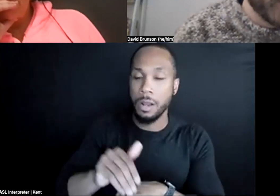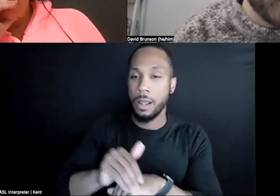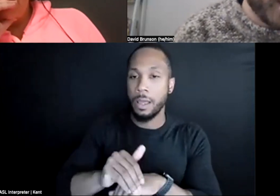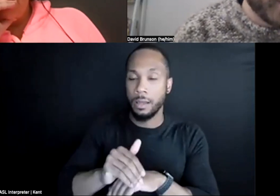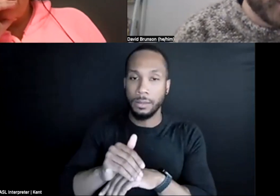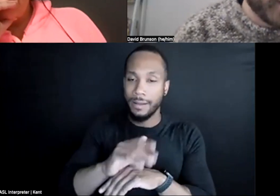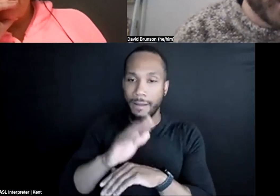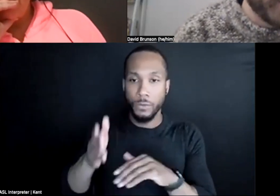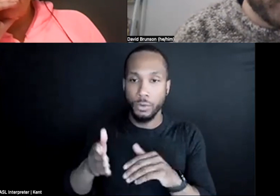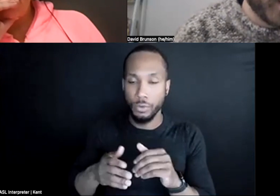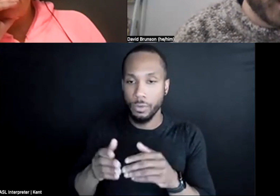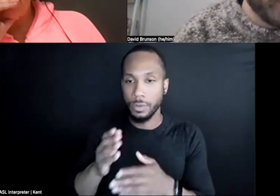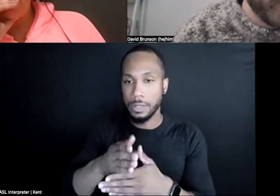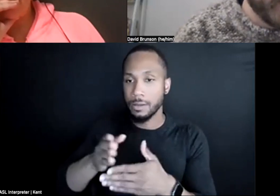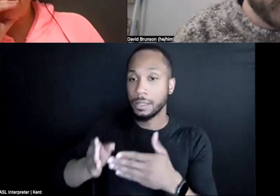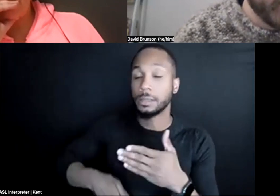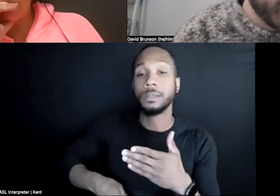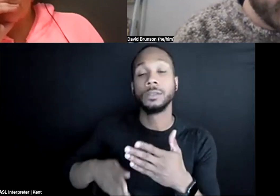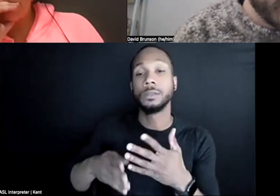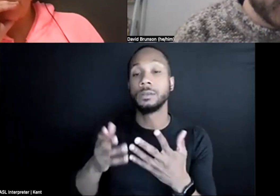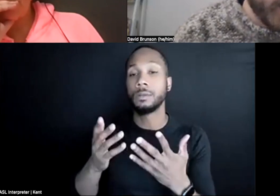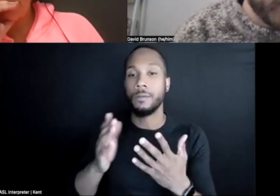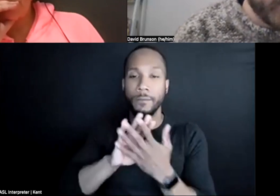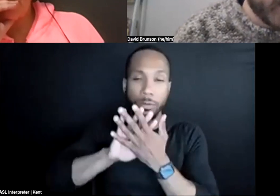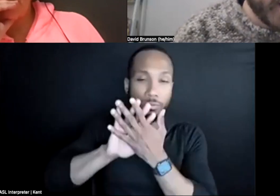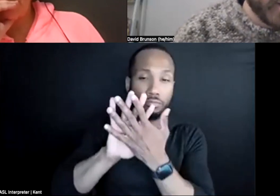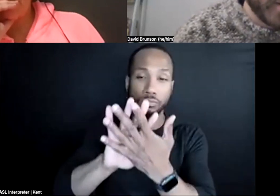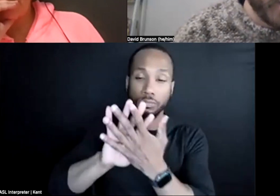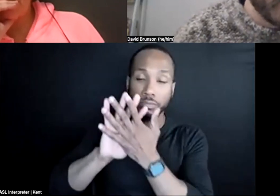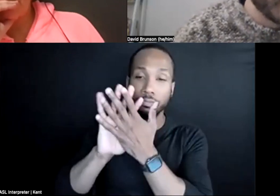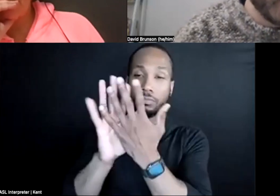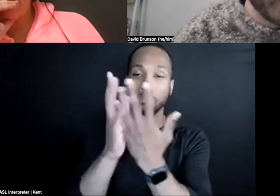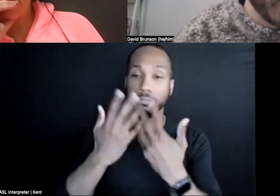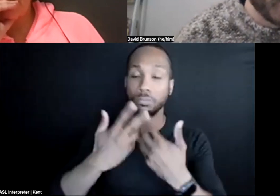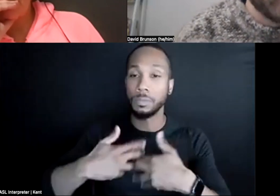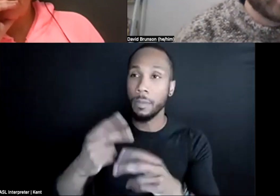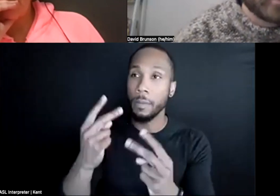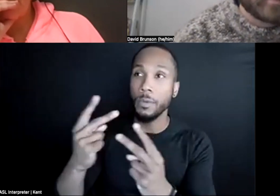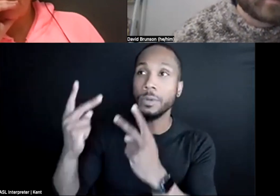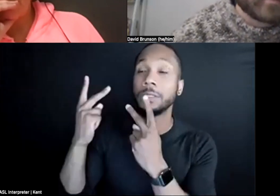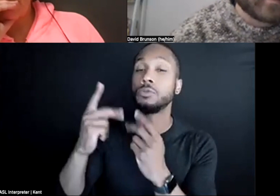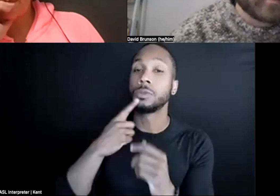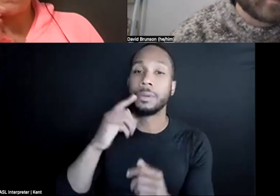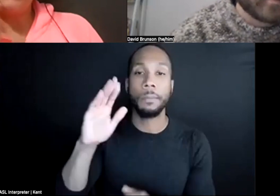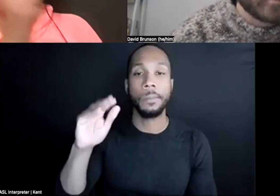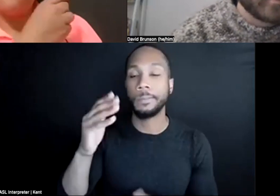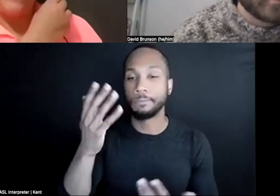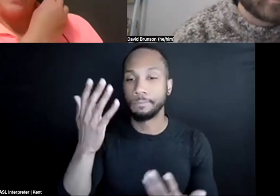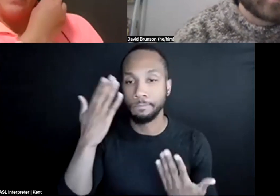which shatters in the trembling of flesh These memories that don’t know how to say goodbye.